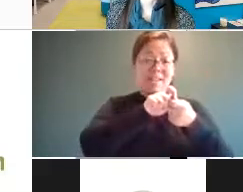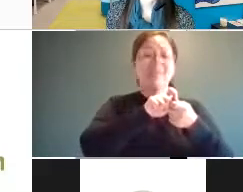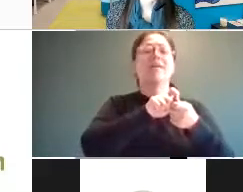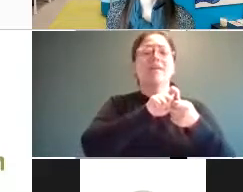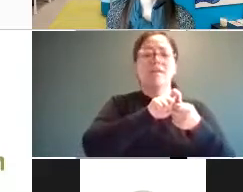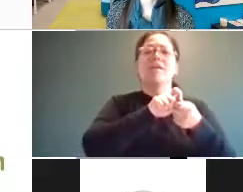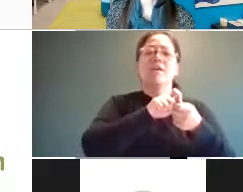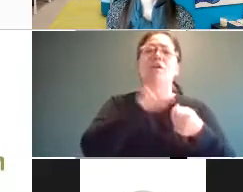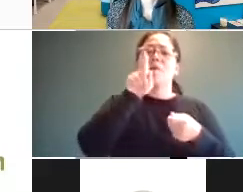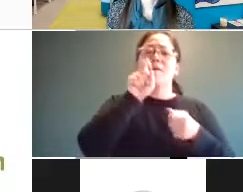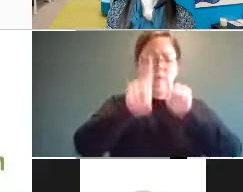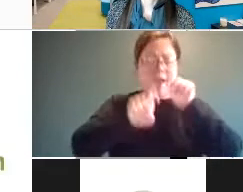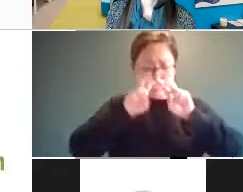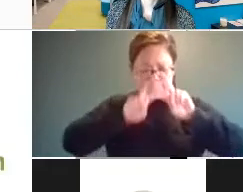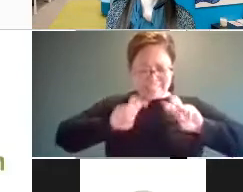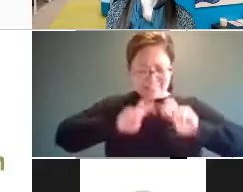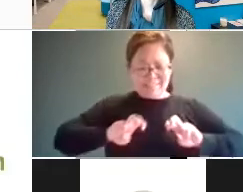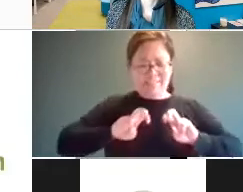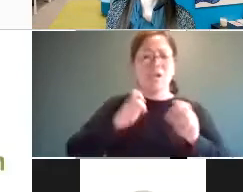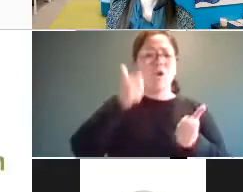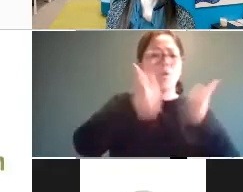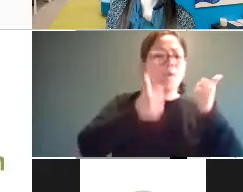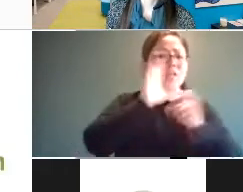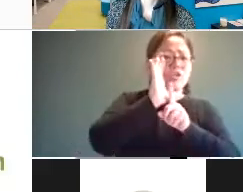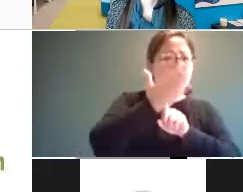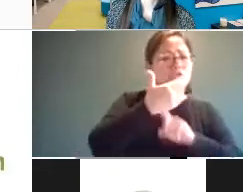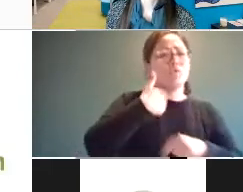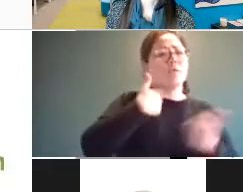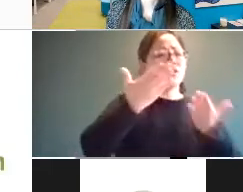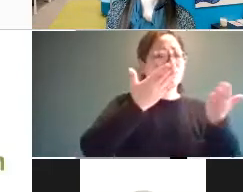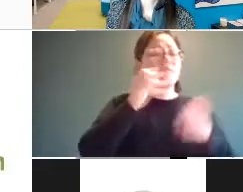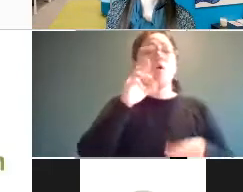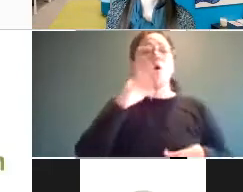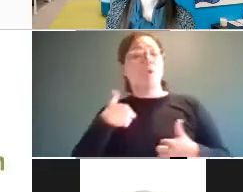you'll want to ask yourself what cultures do we serve or do we want to serve?